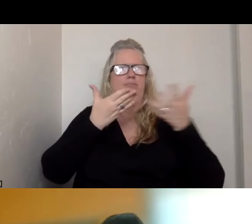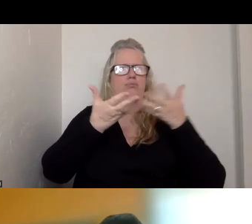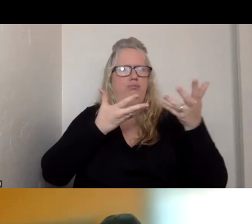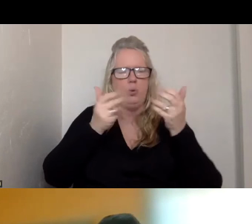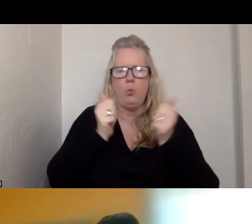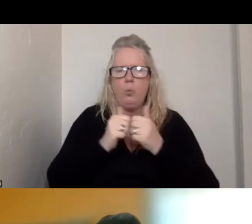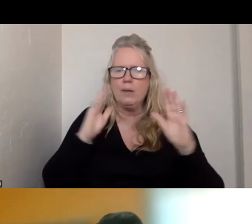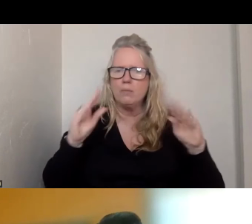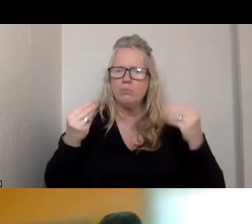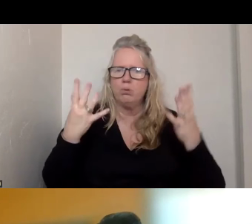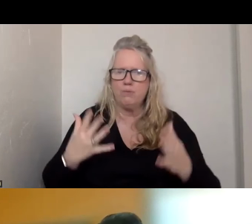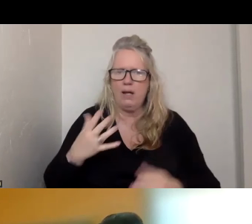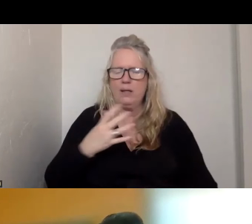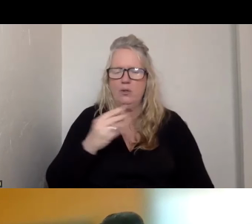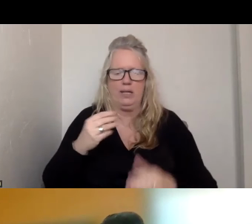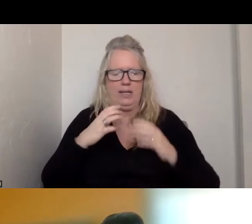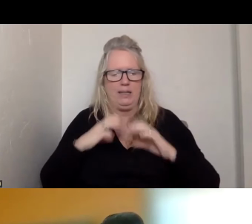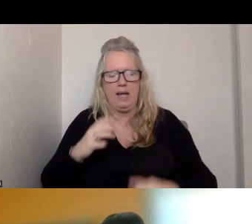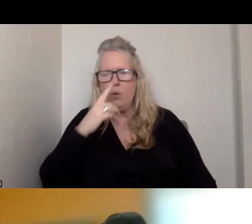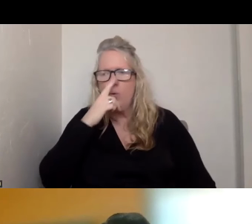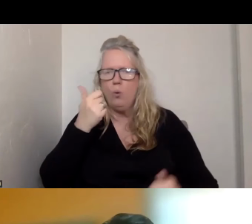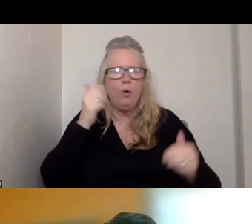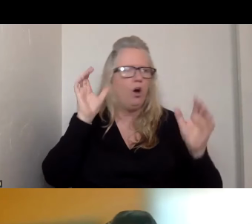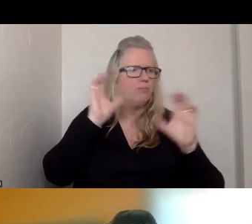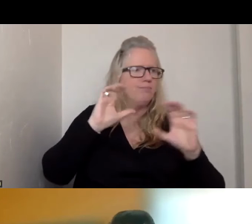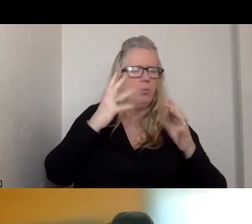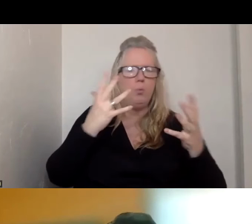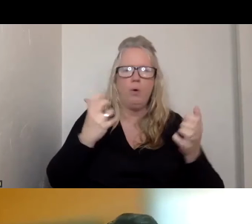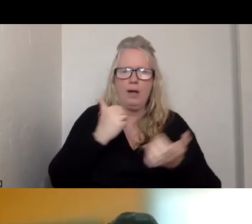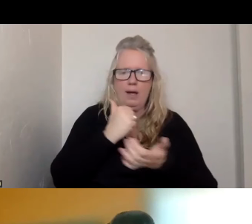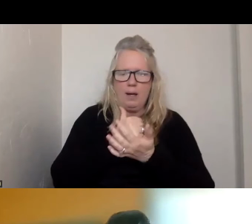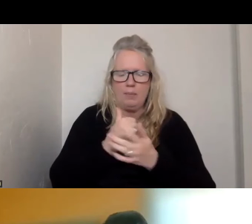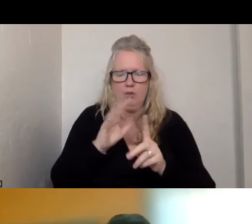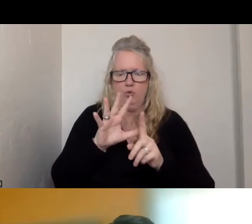CLIENTS AND THOSE SEEKING HELP. UNDERSTANDING CULTURE HELPS REDUCE